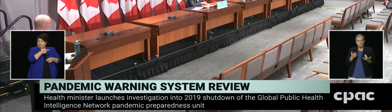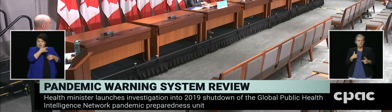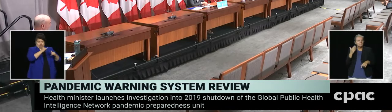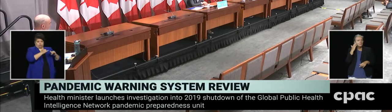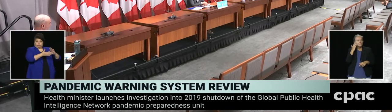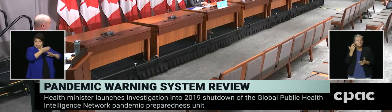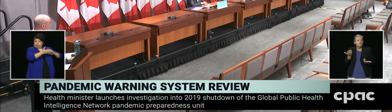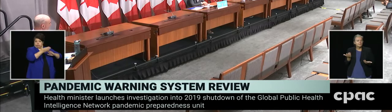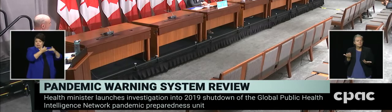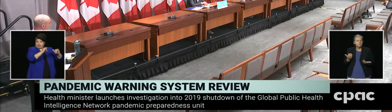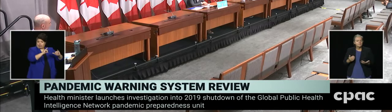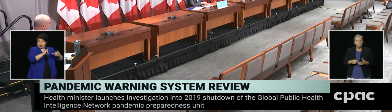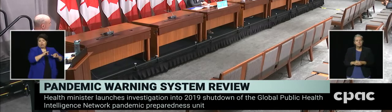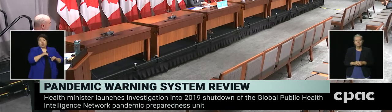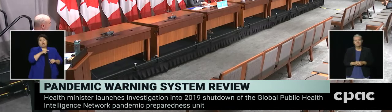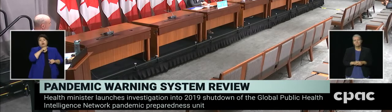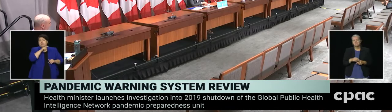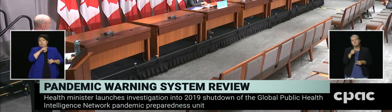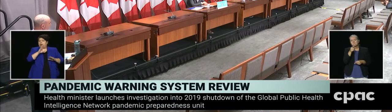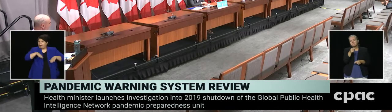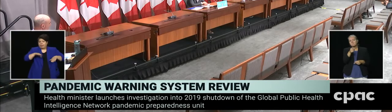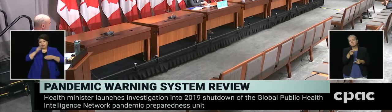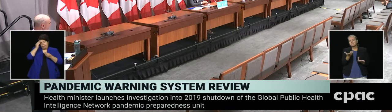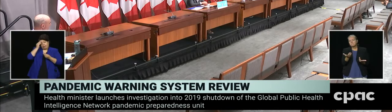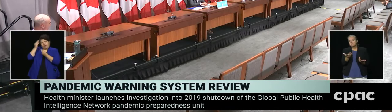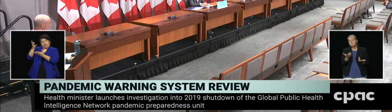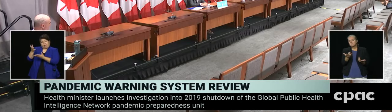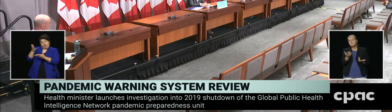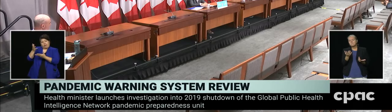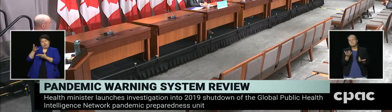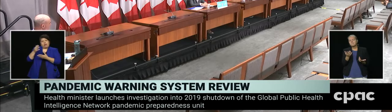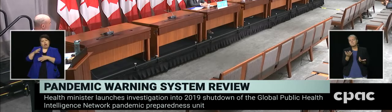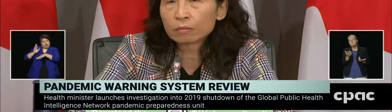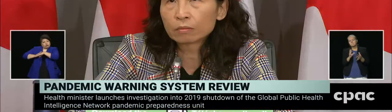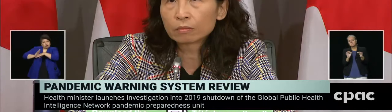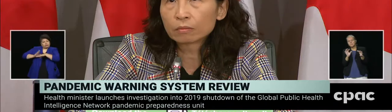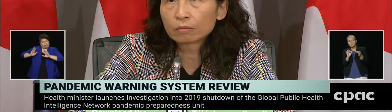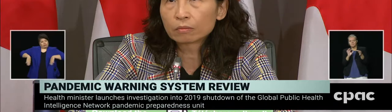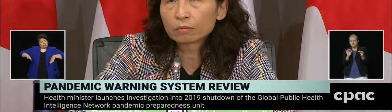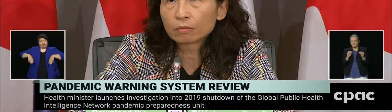STILL GOING ON, AND YOU GOT THE INFORMATION, BUT ALERTS WEREN'T SENT OUT.